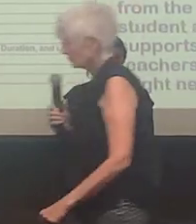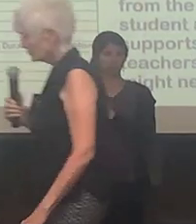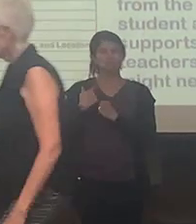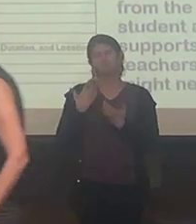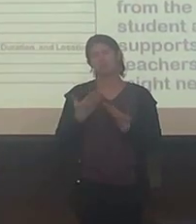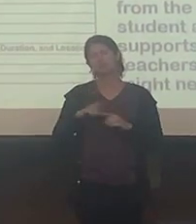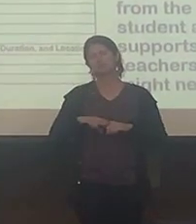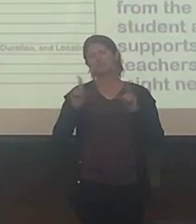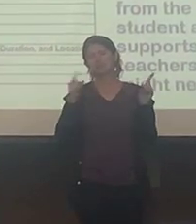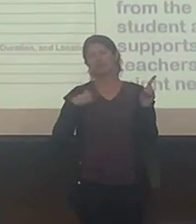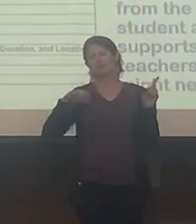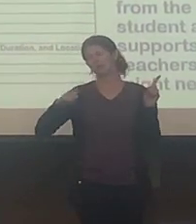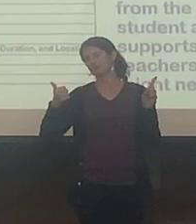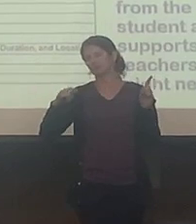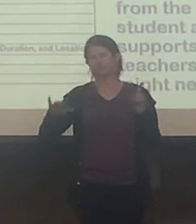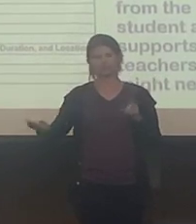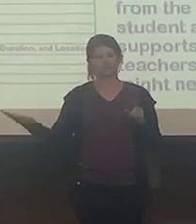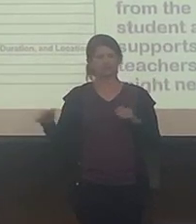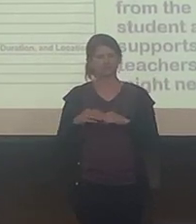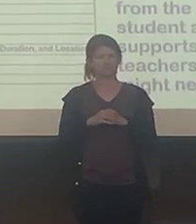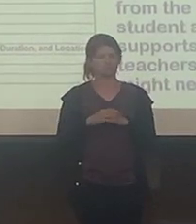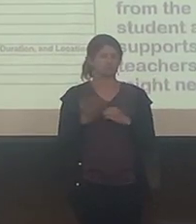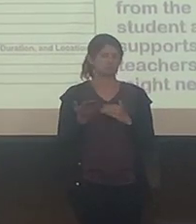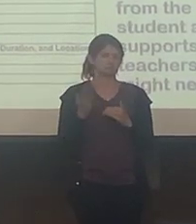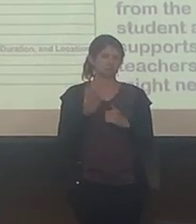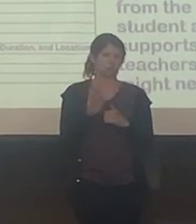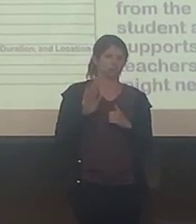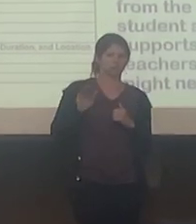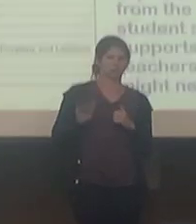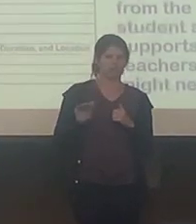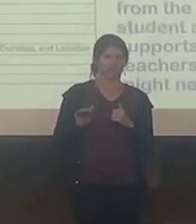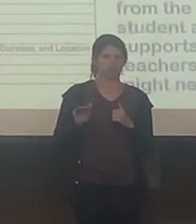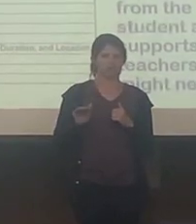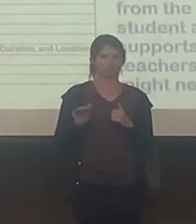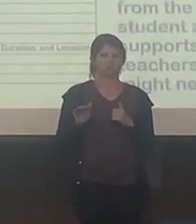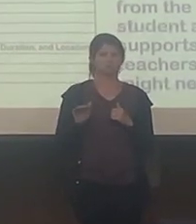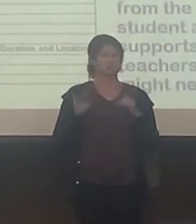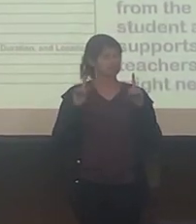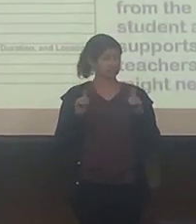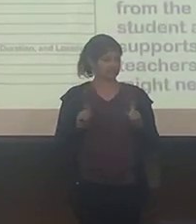what other kids need for example maybe your child is maybe they're doing some testing on